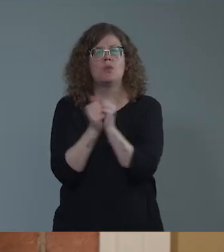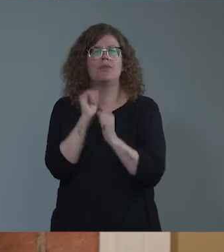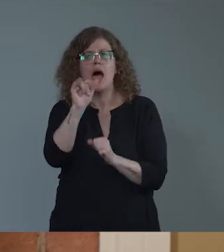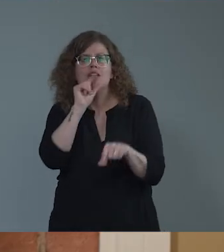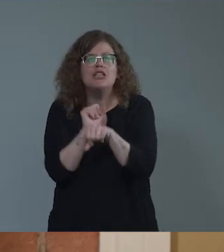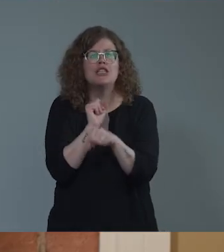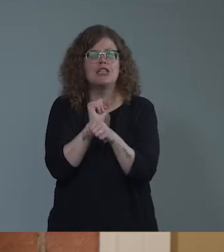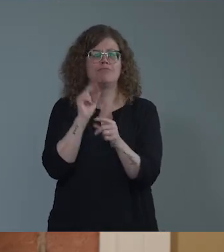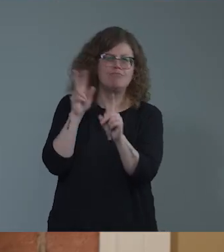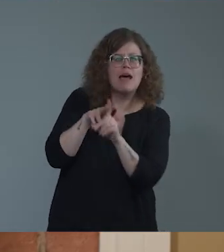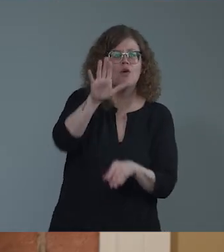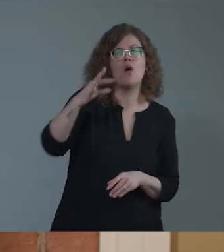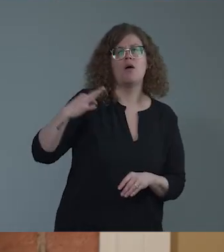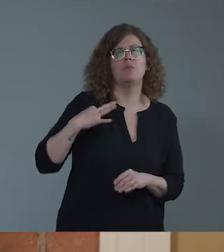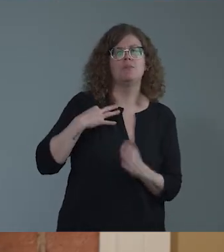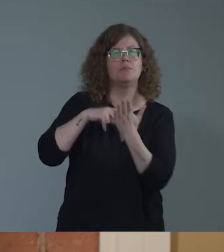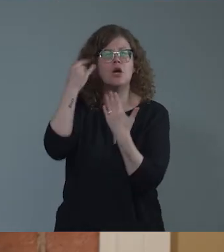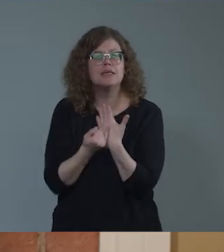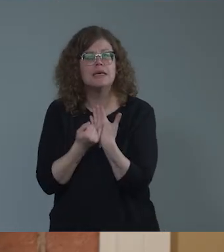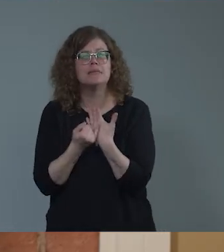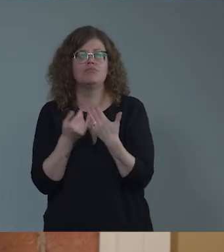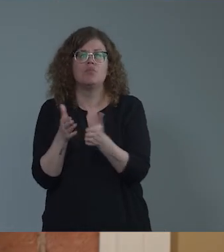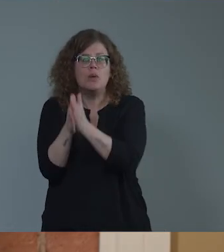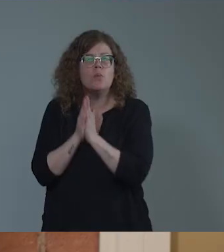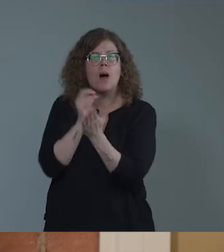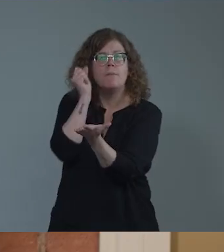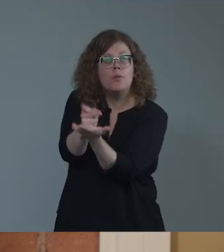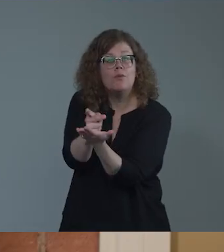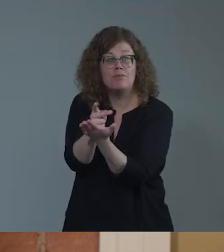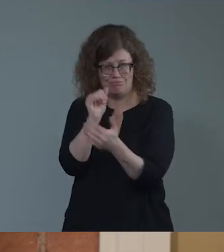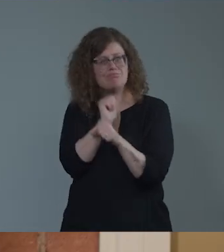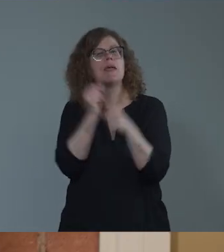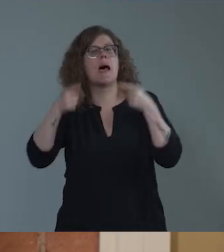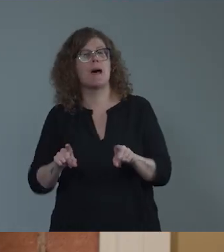It does happen. Most groups don't realize that asking for proposal is not best practice,